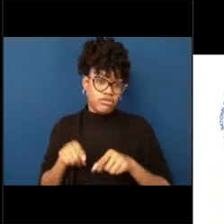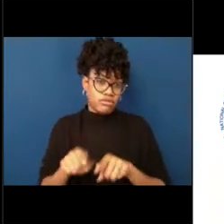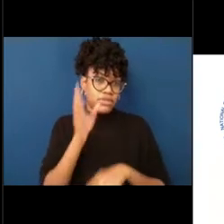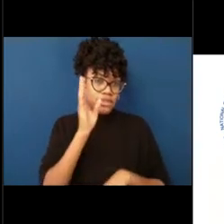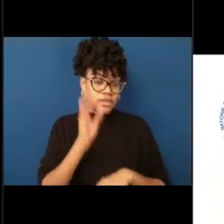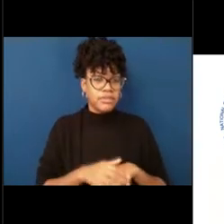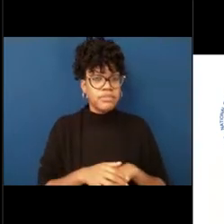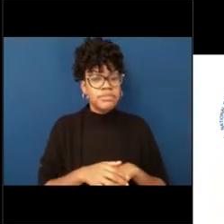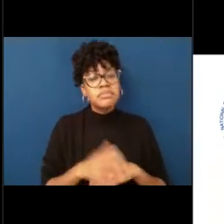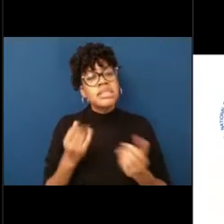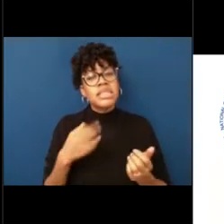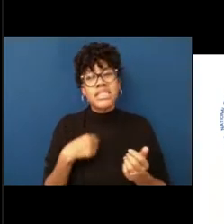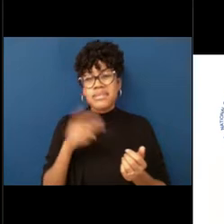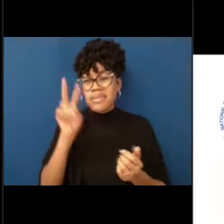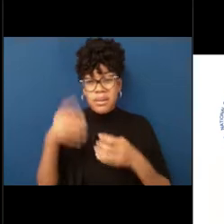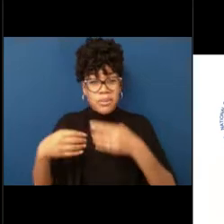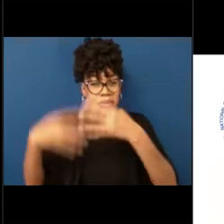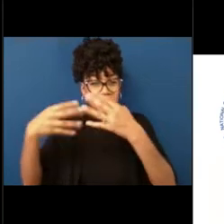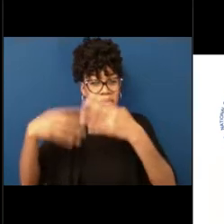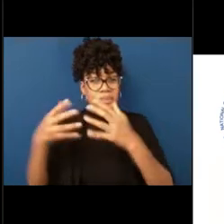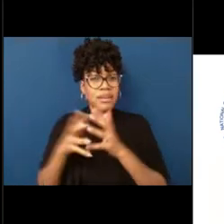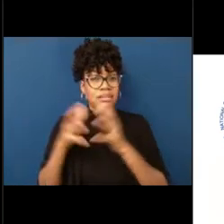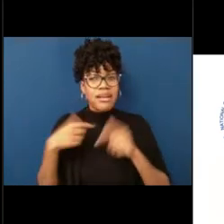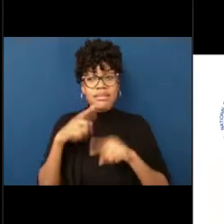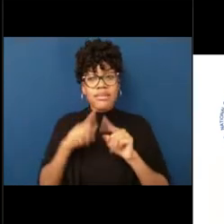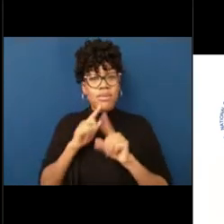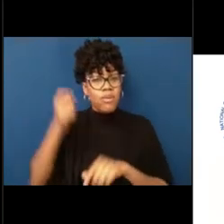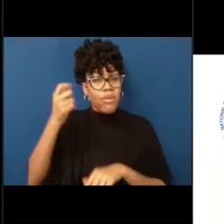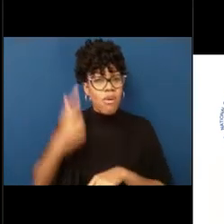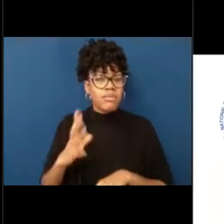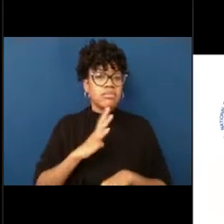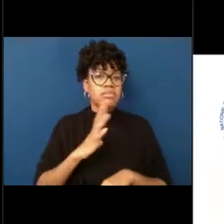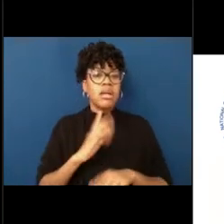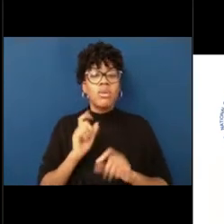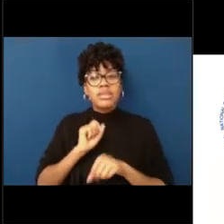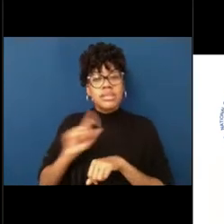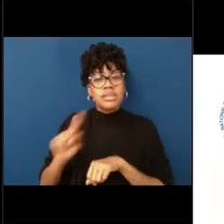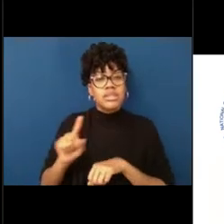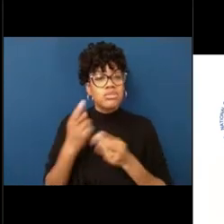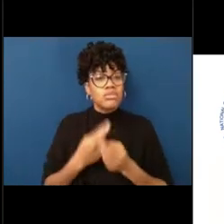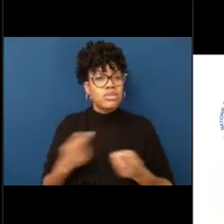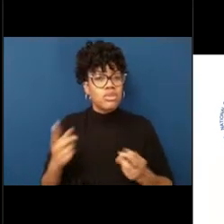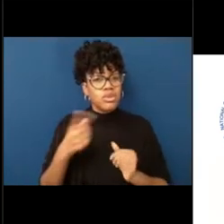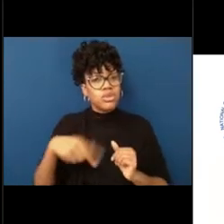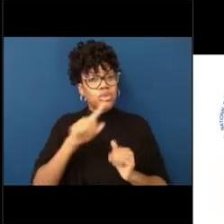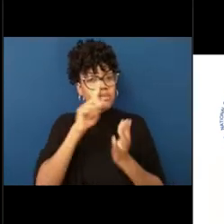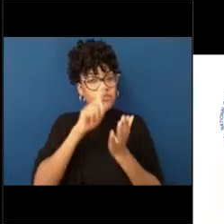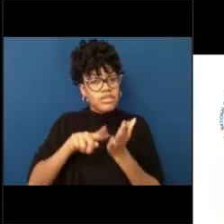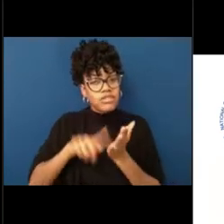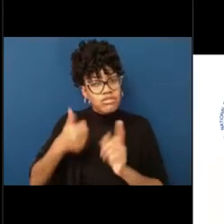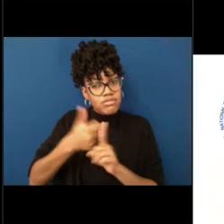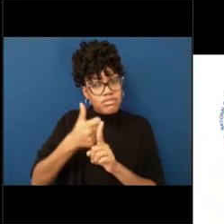so you can look things up after the webinar. Also, Malia has generously agreed to answer questions we don't get to,